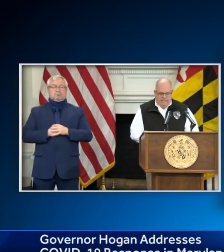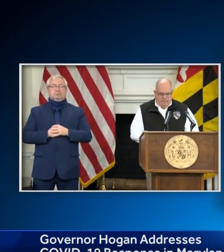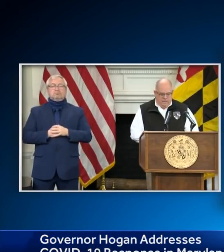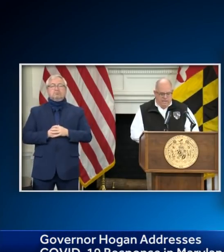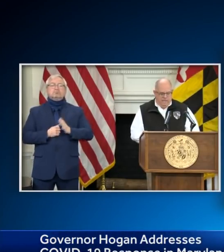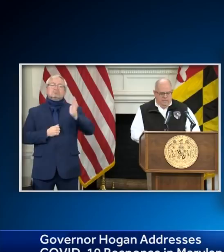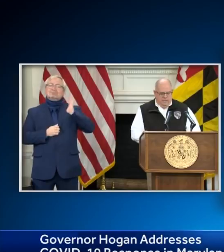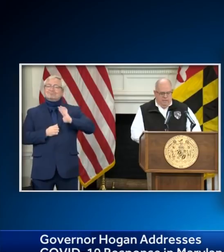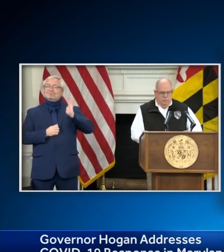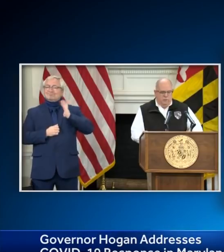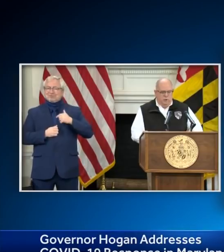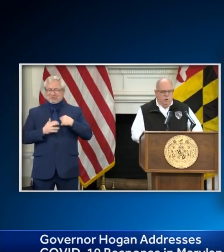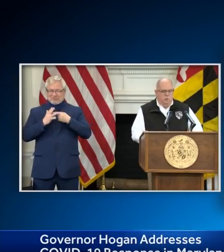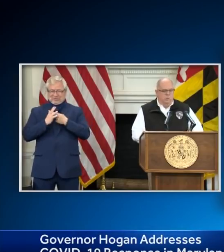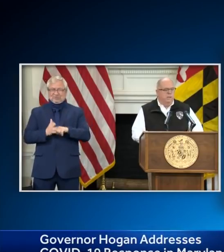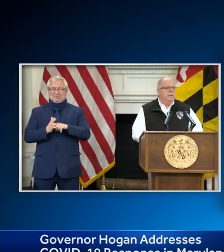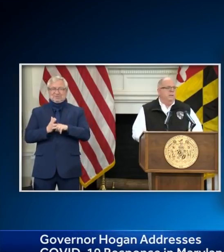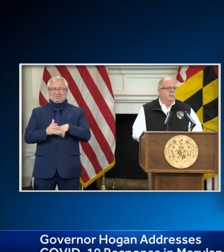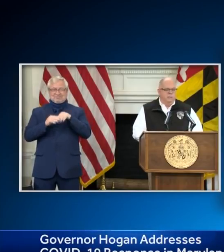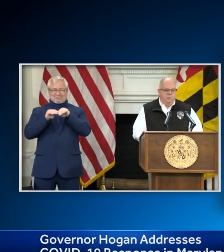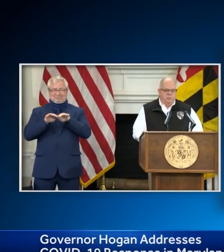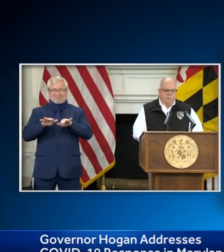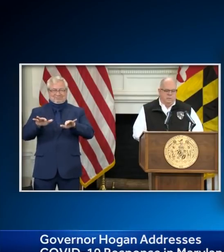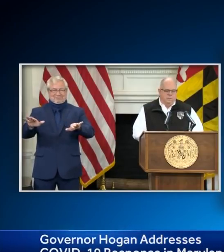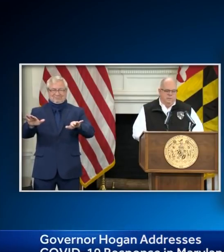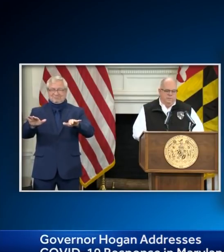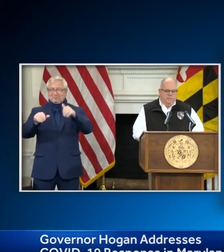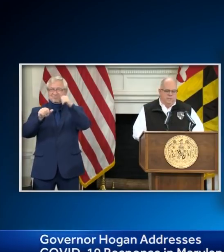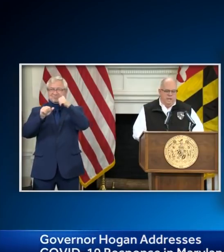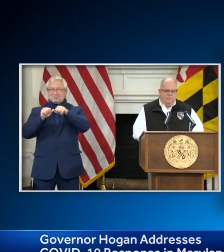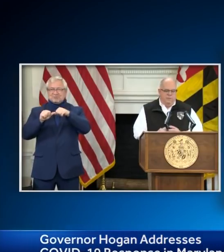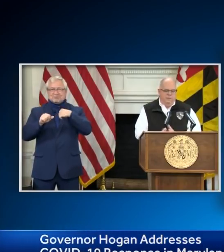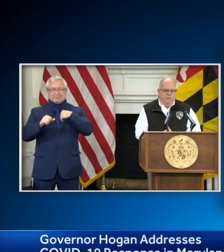ALL DIRECTIONS ACROSS THE STATE.